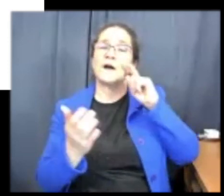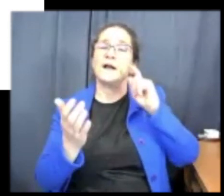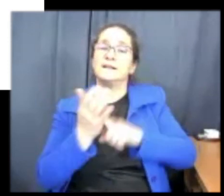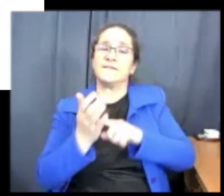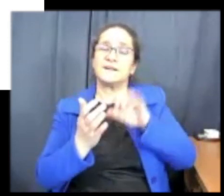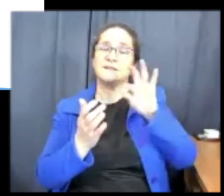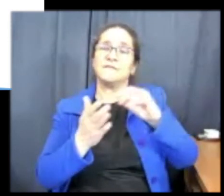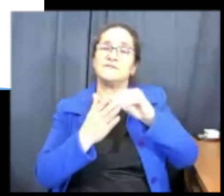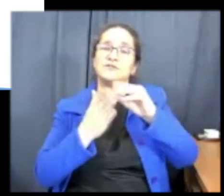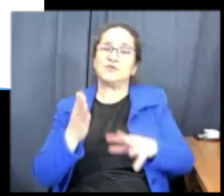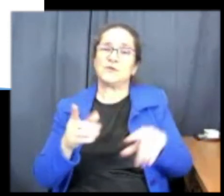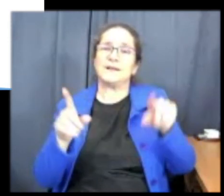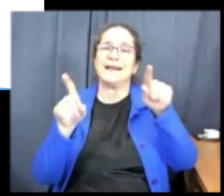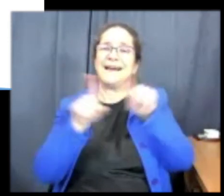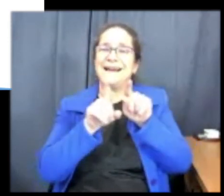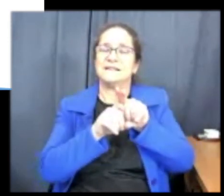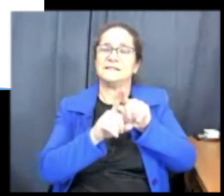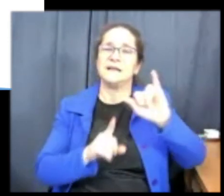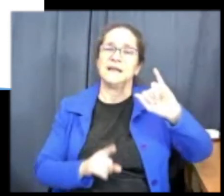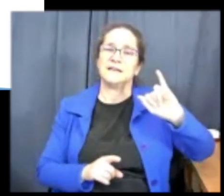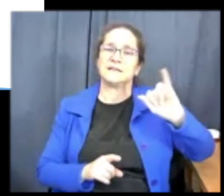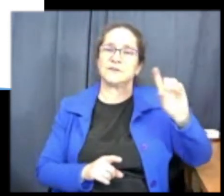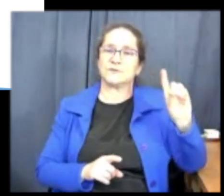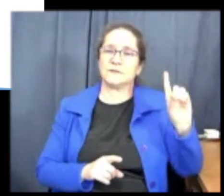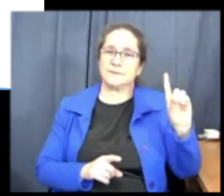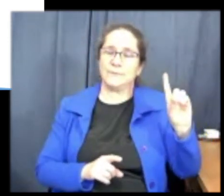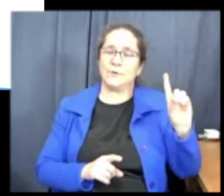as intellectually disabled by racial category.